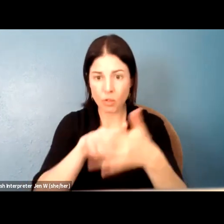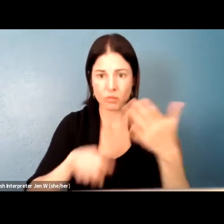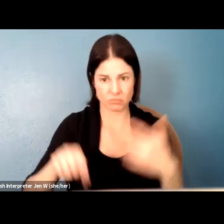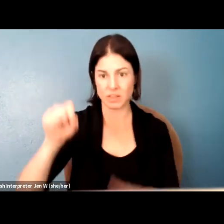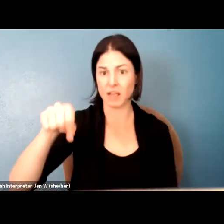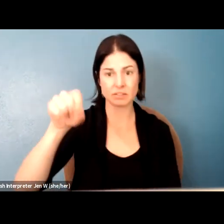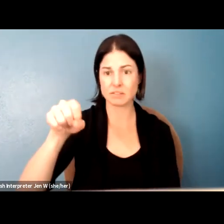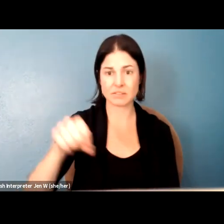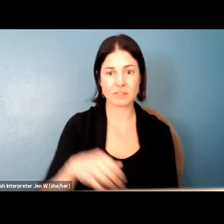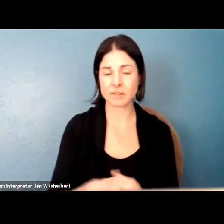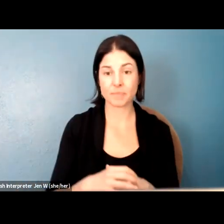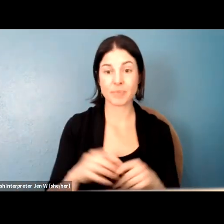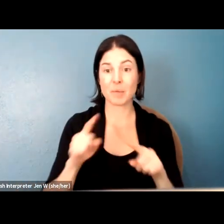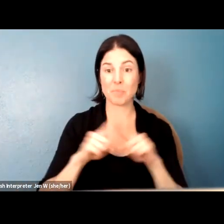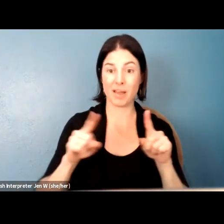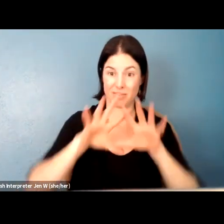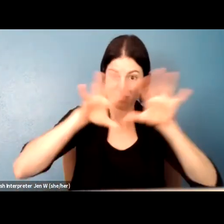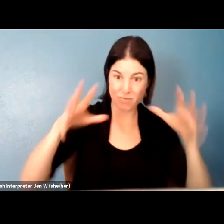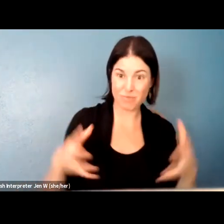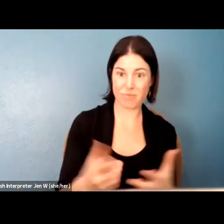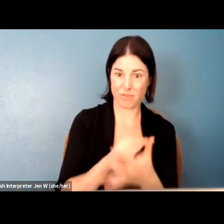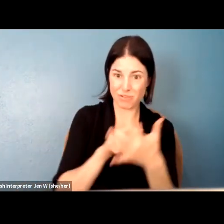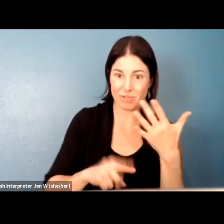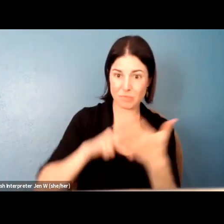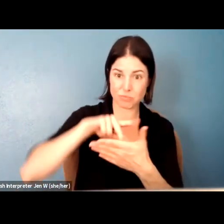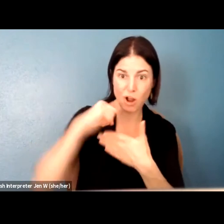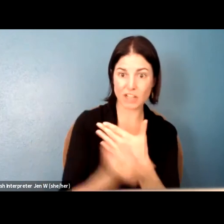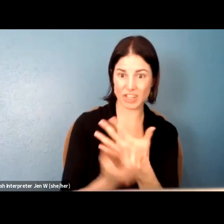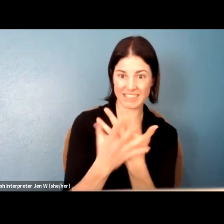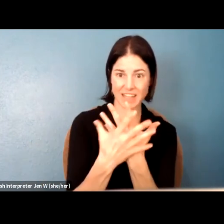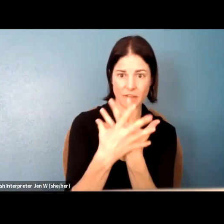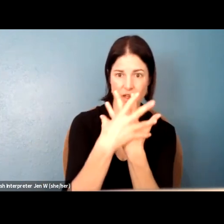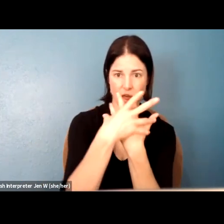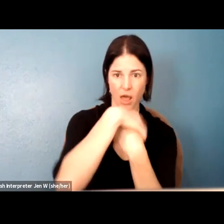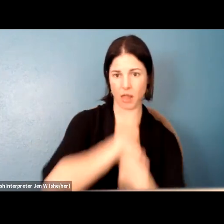project itself has failed. And we know this because of one